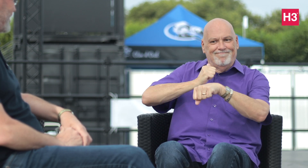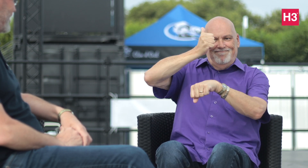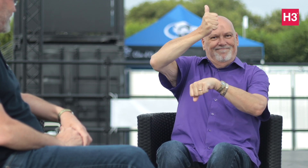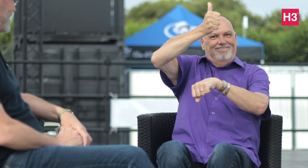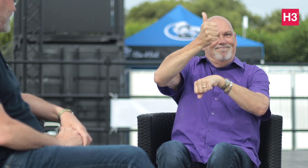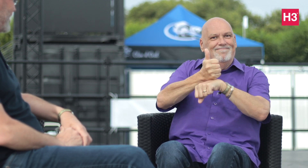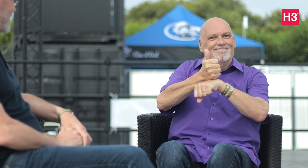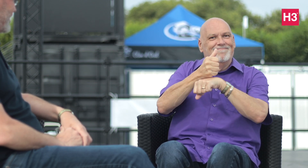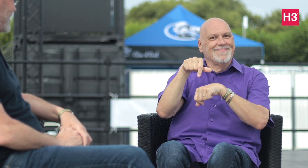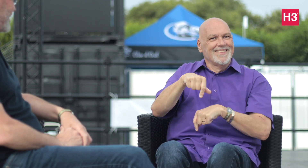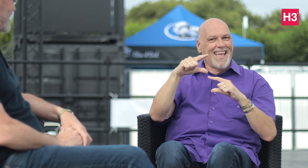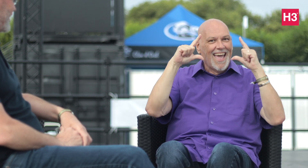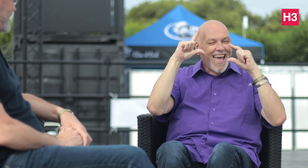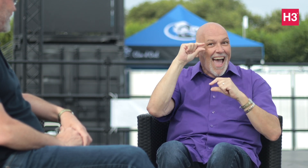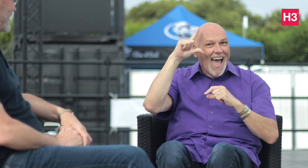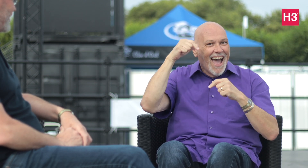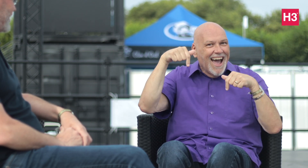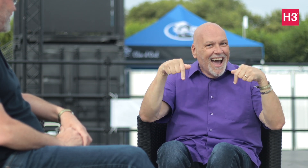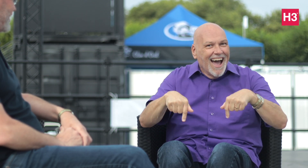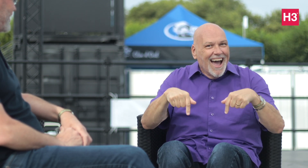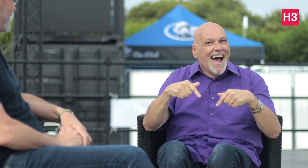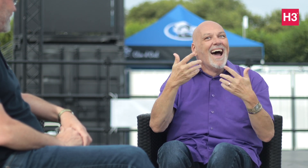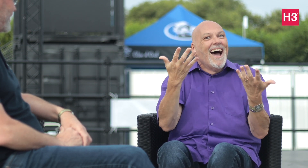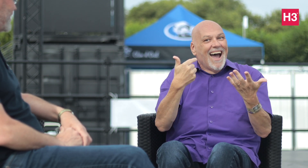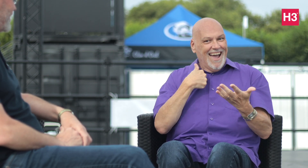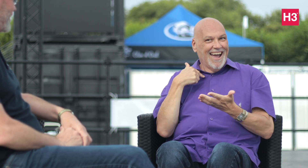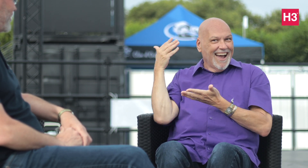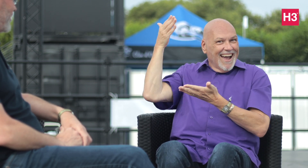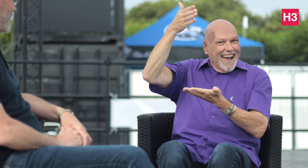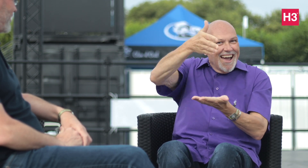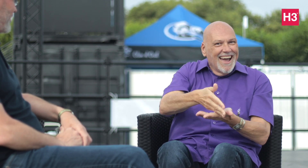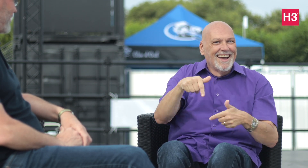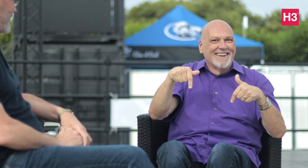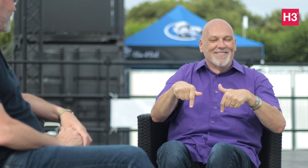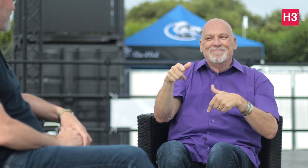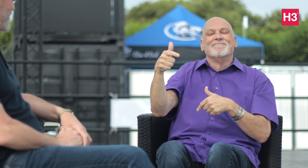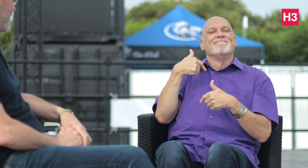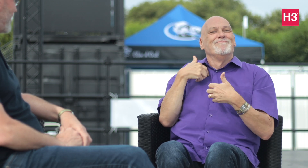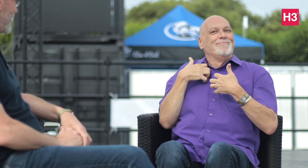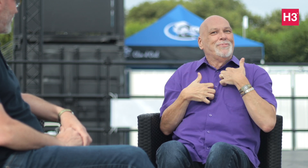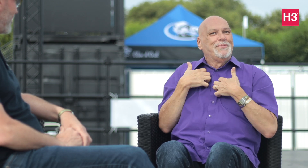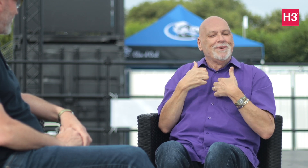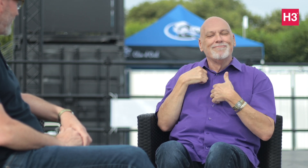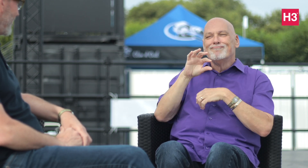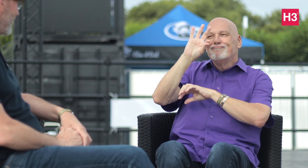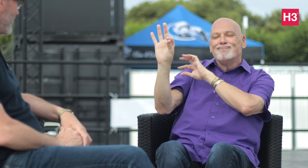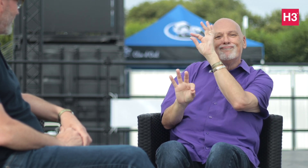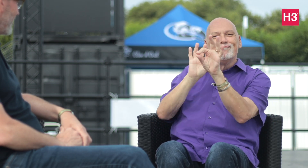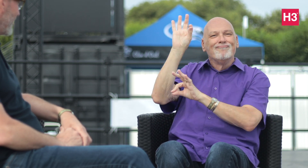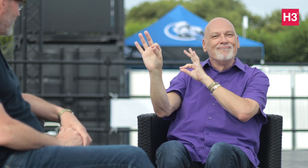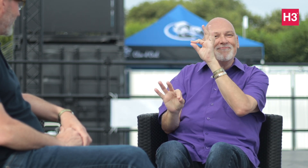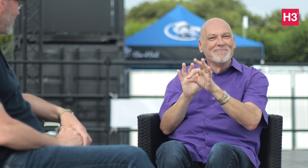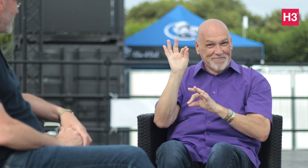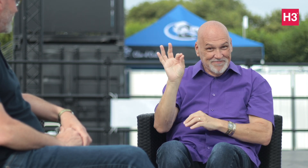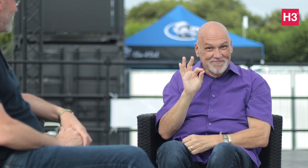He’s the founder of the Clin d’Oeil Festival!